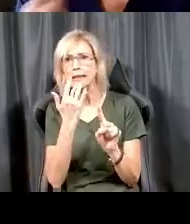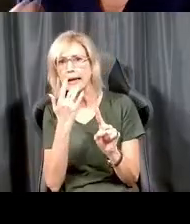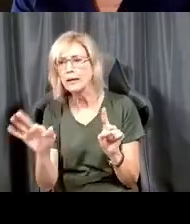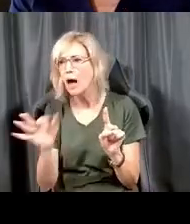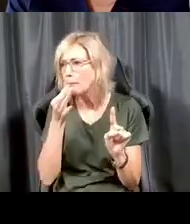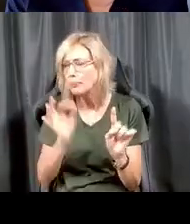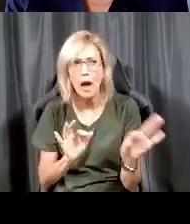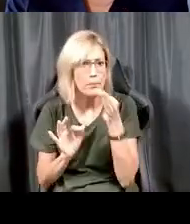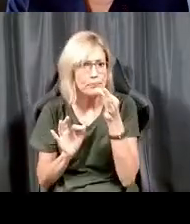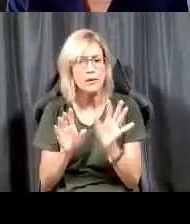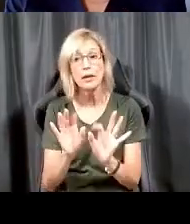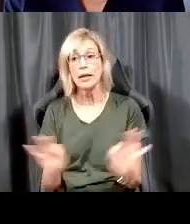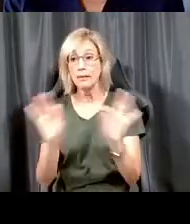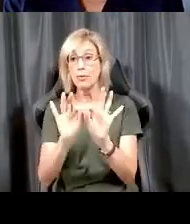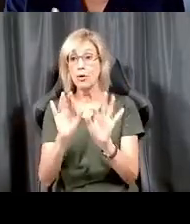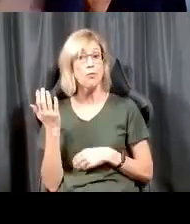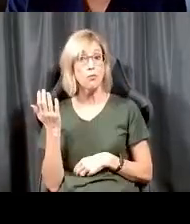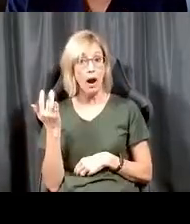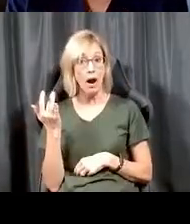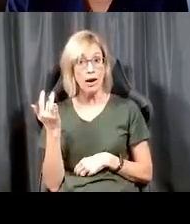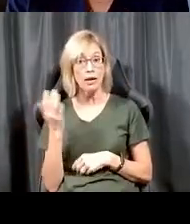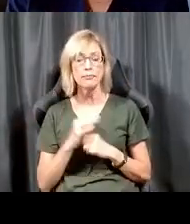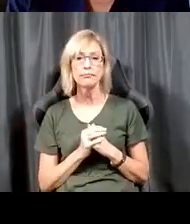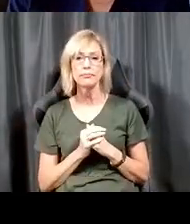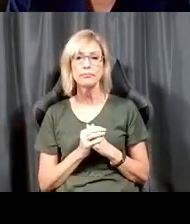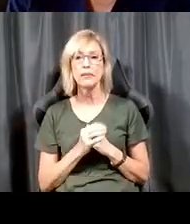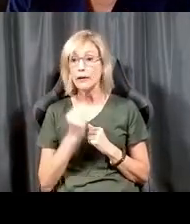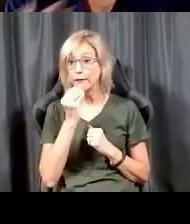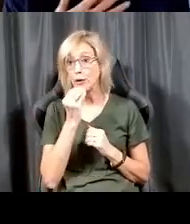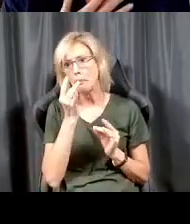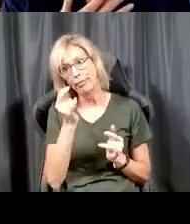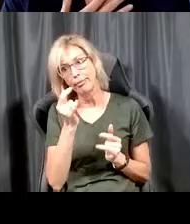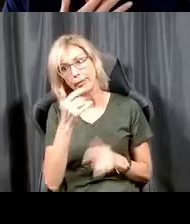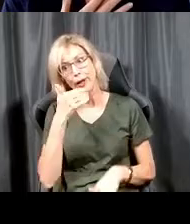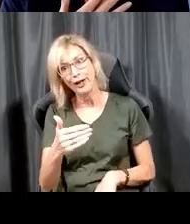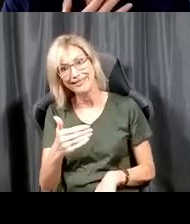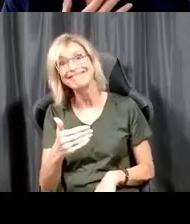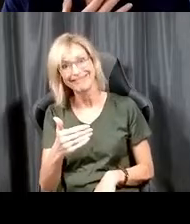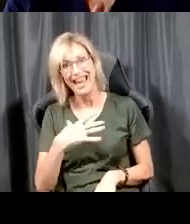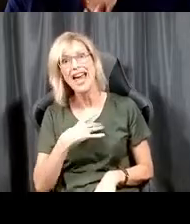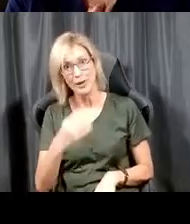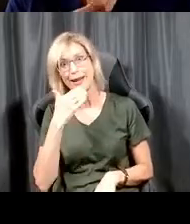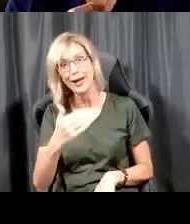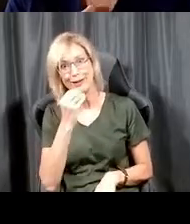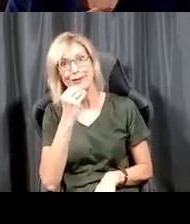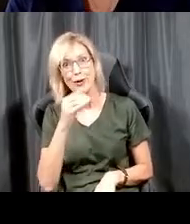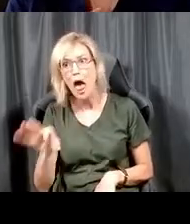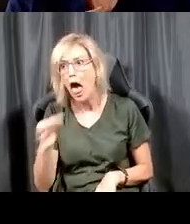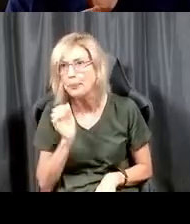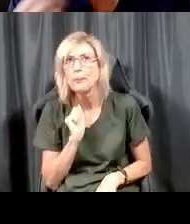this is important not only because food is good. And we like good food. And to taste things that are yummy. But